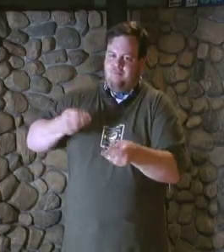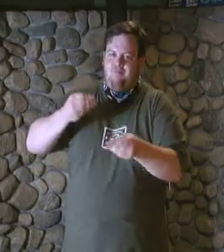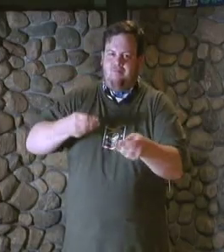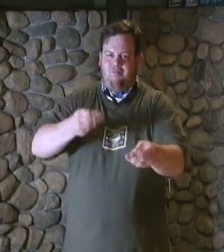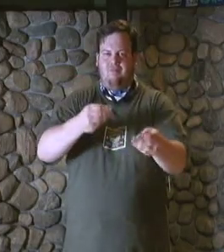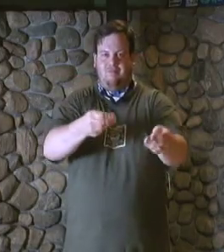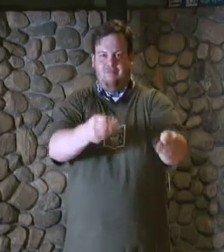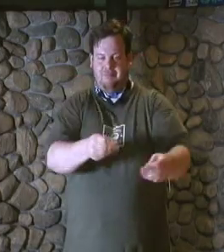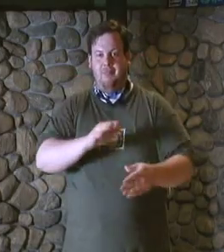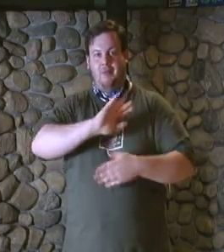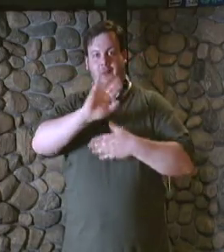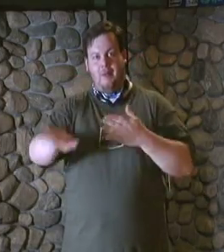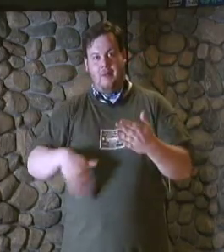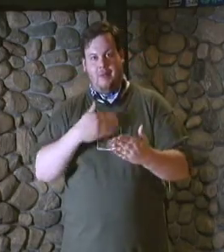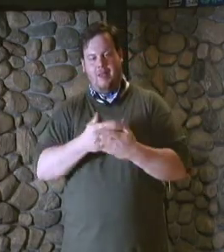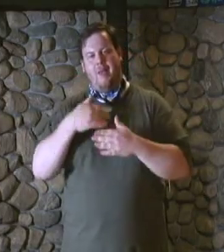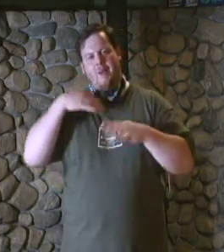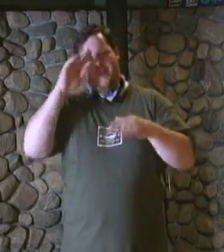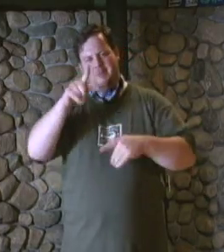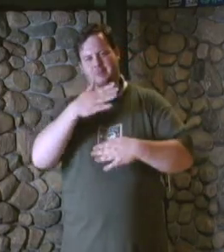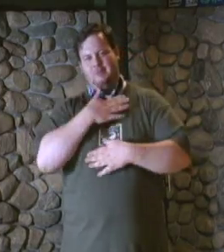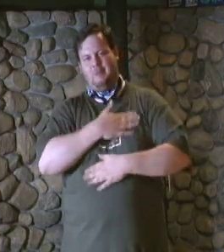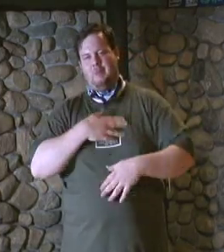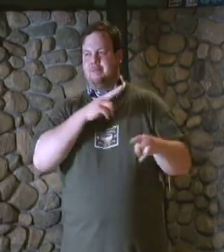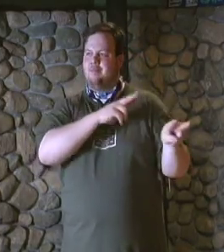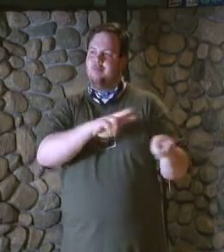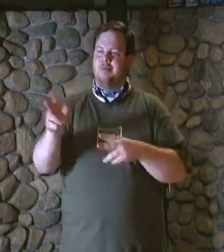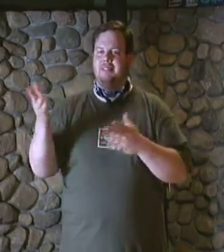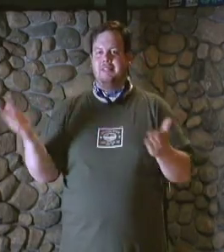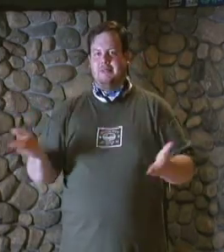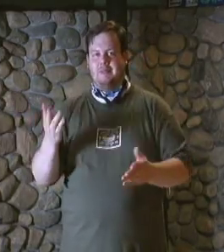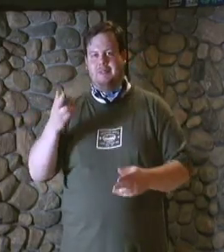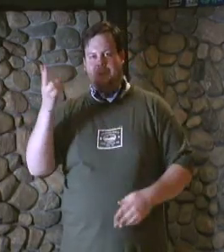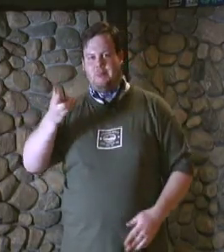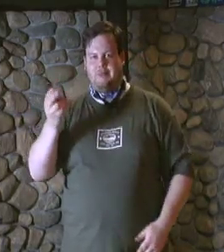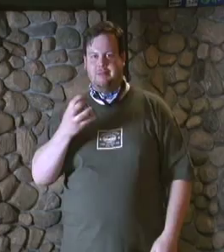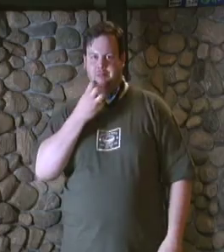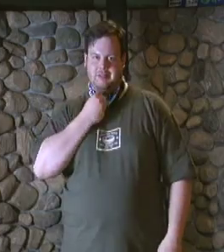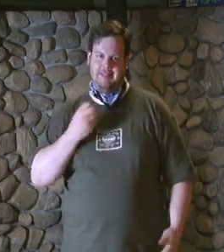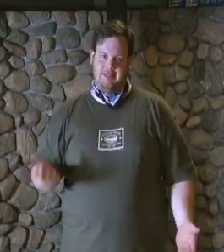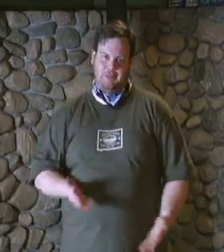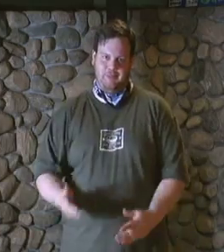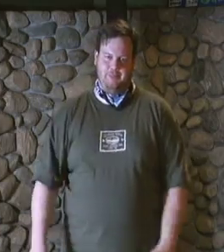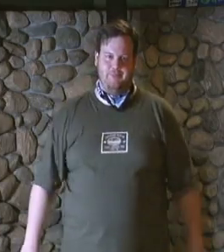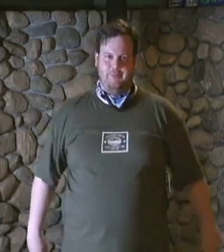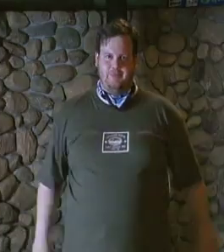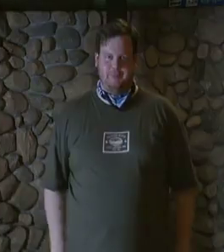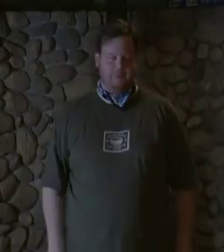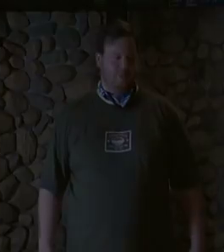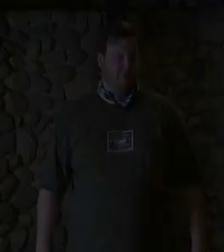I hope you have enjoyed getting a glimpse into the history of the treasure that is Courage North.